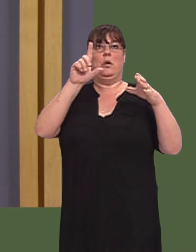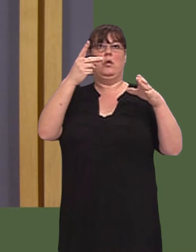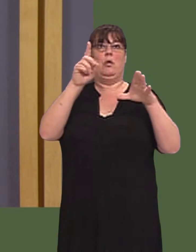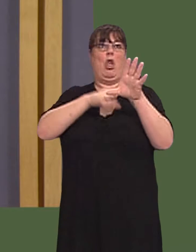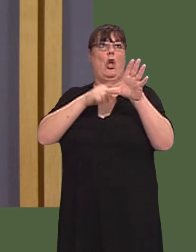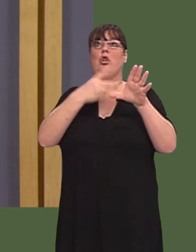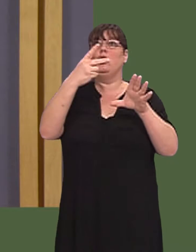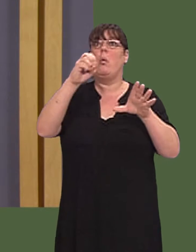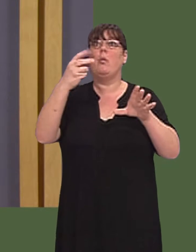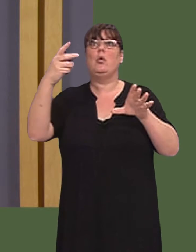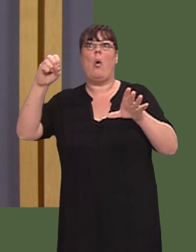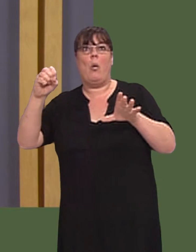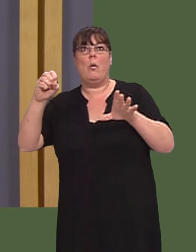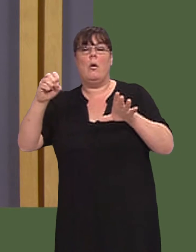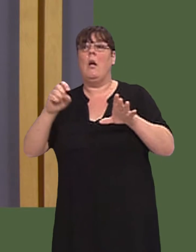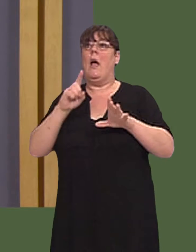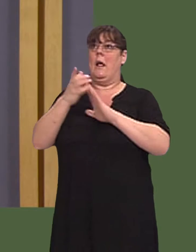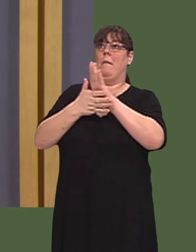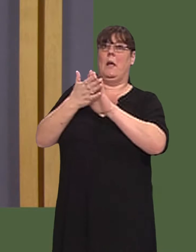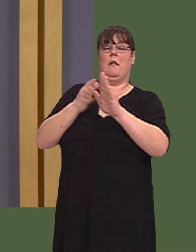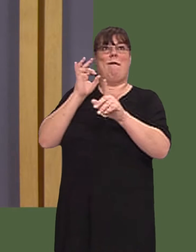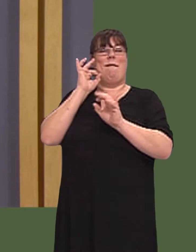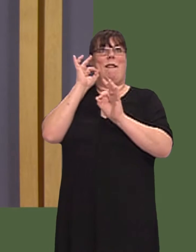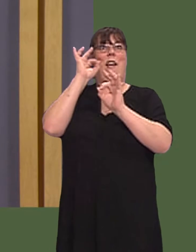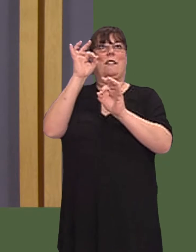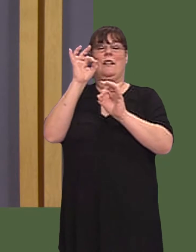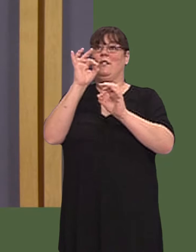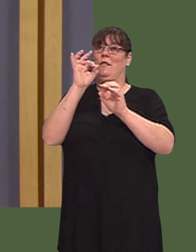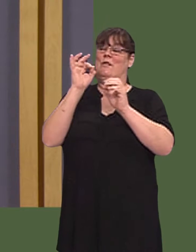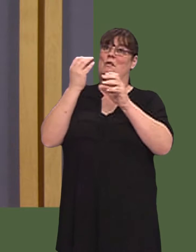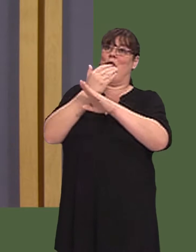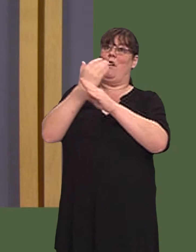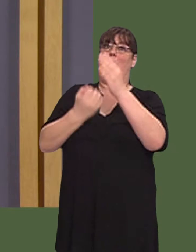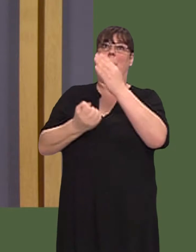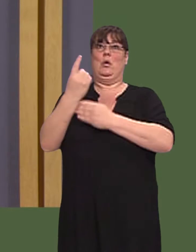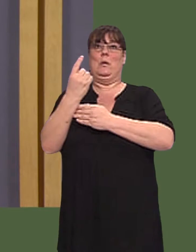2020, and it will provide excellent and quality career opportunities in the south Wales Valleys